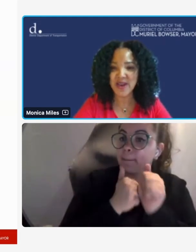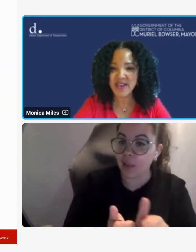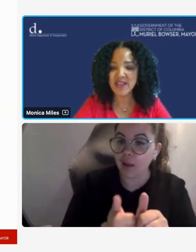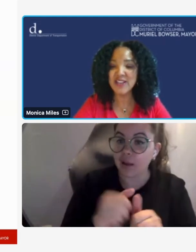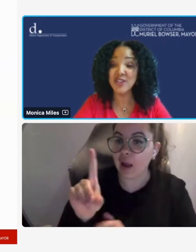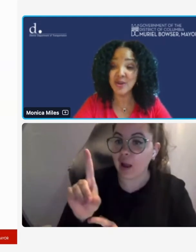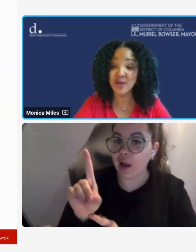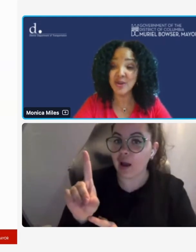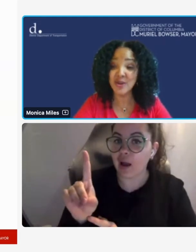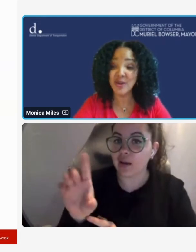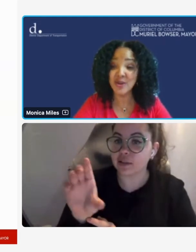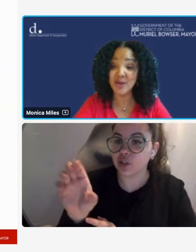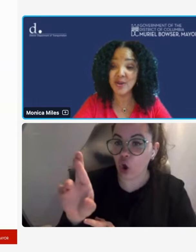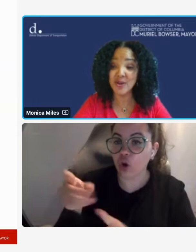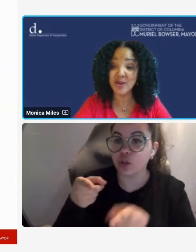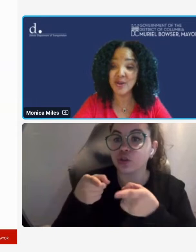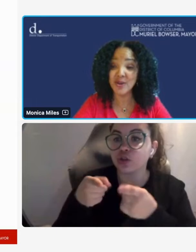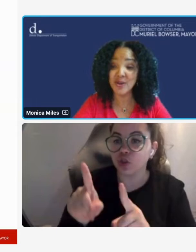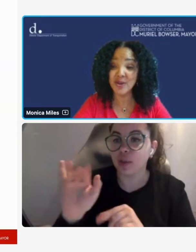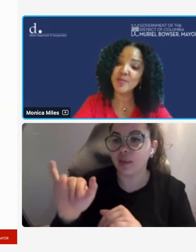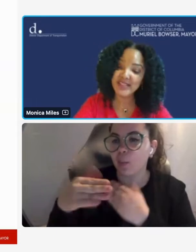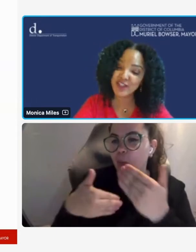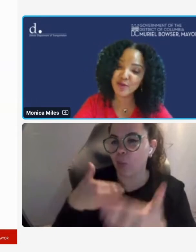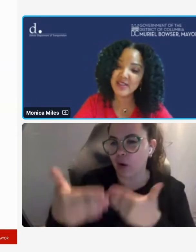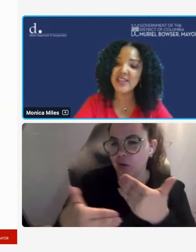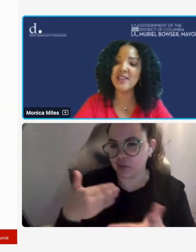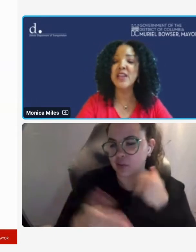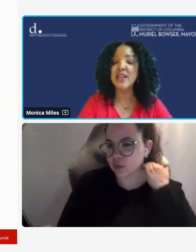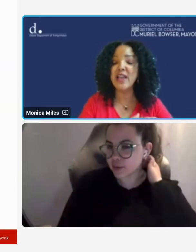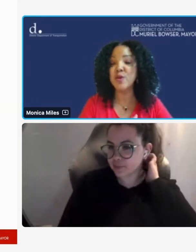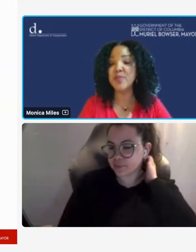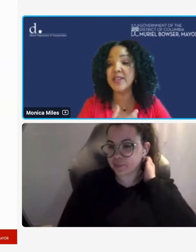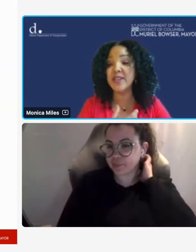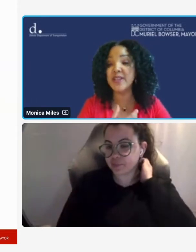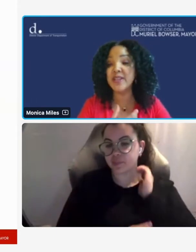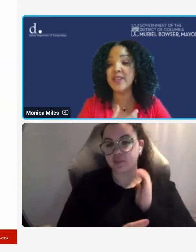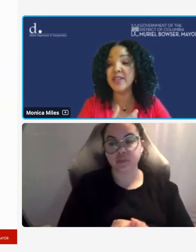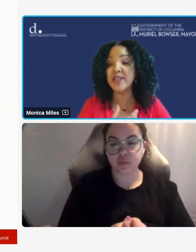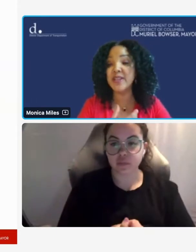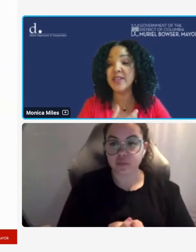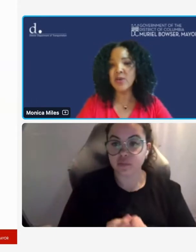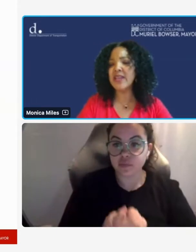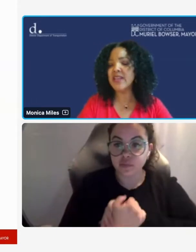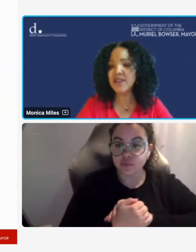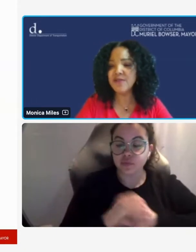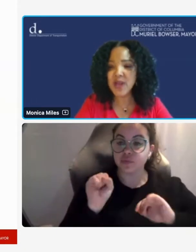rate during that process when the rates were being determined and and were being built so even if you